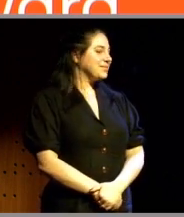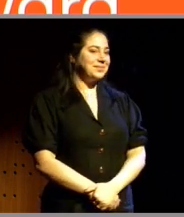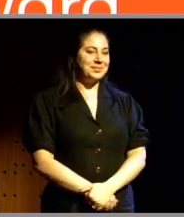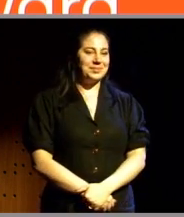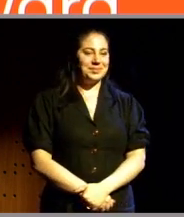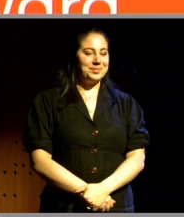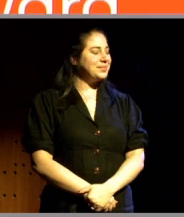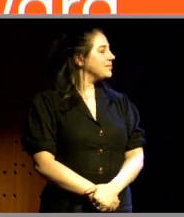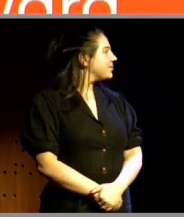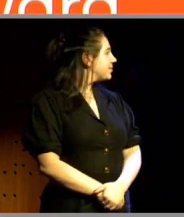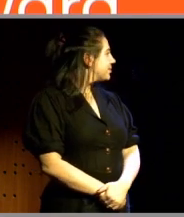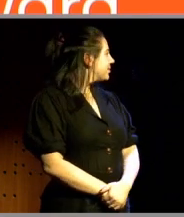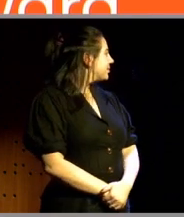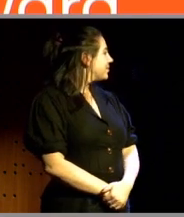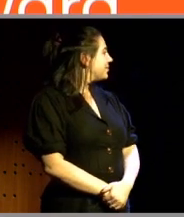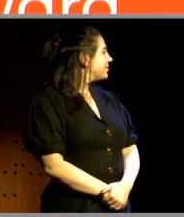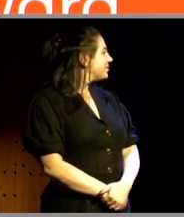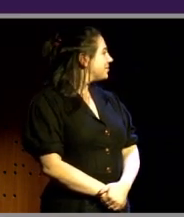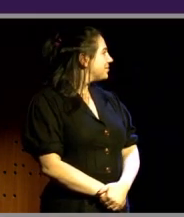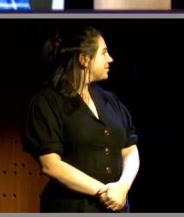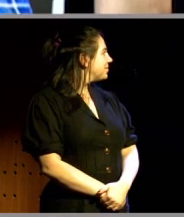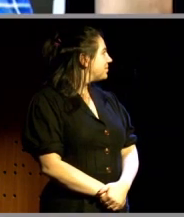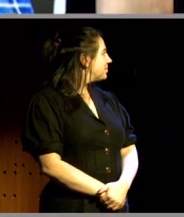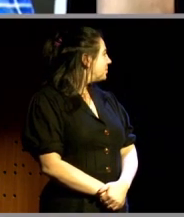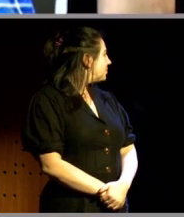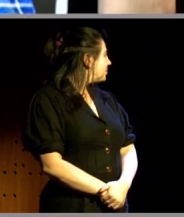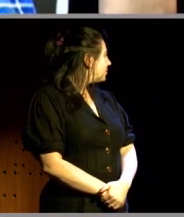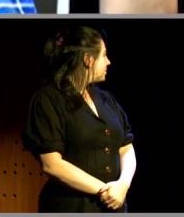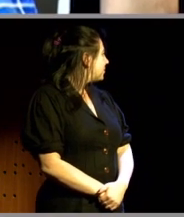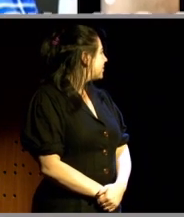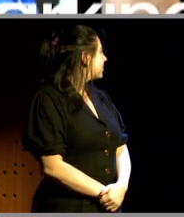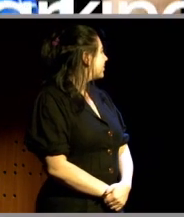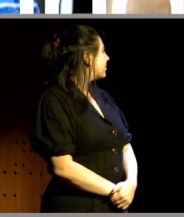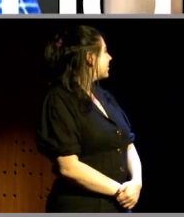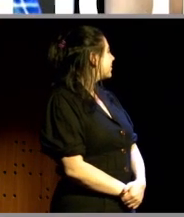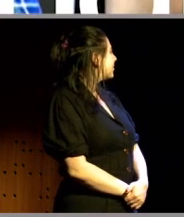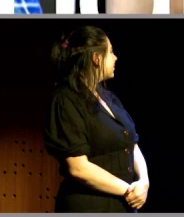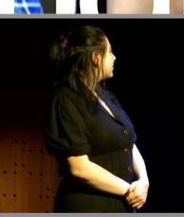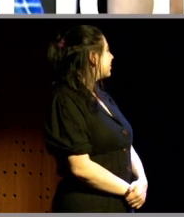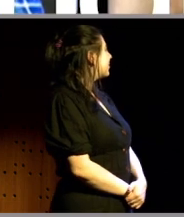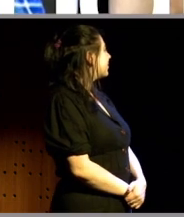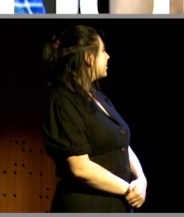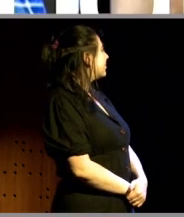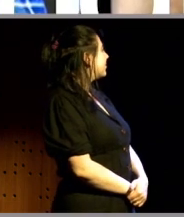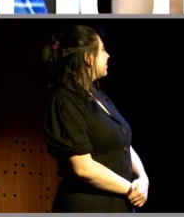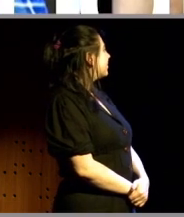William Brian Badger Bates. Uncle Badger is a proud Barkandji man born in 1947 along